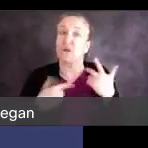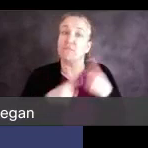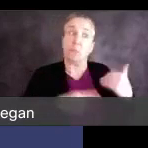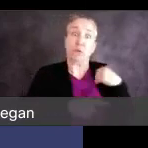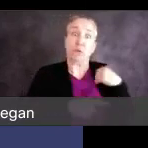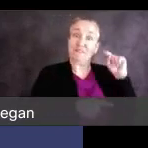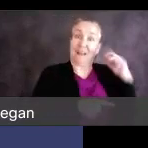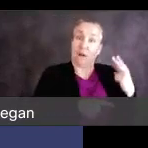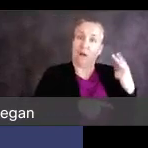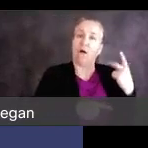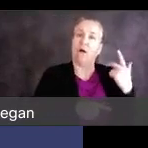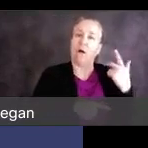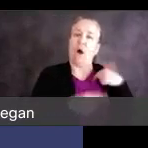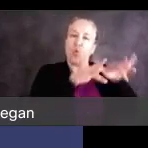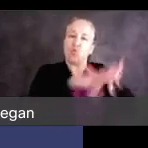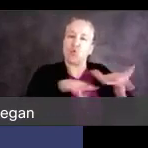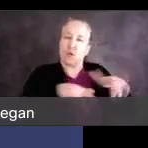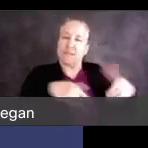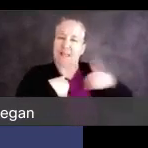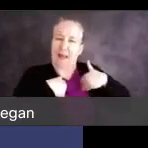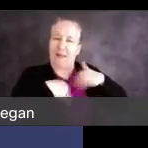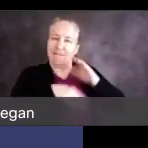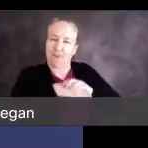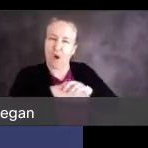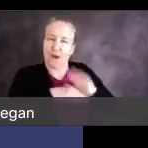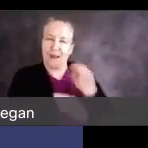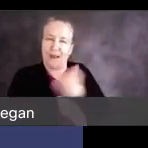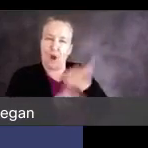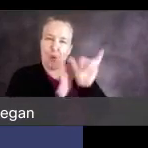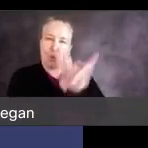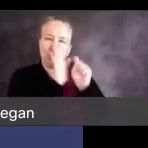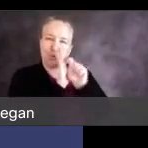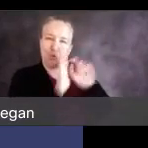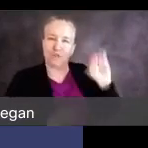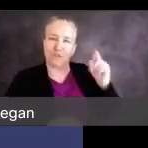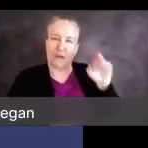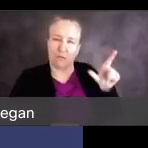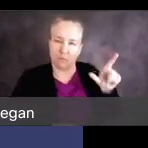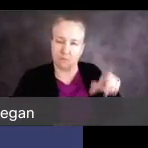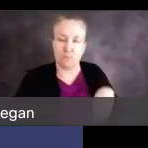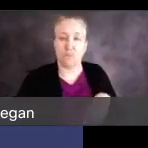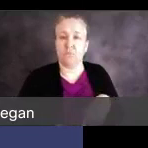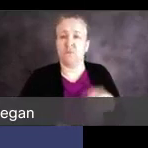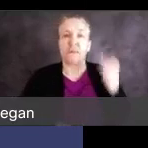available on the County's YouTube channel. So those are there in case anybody wishes to watch,